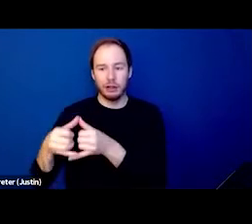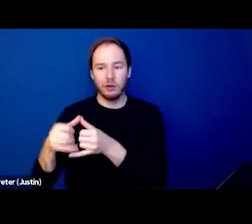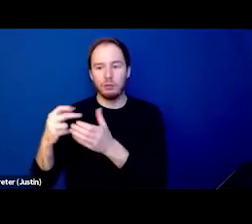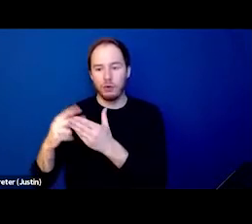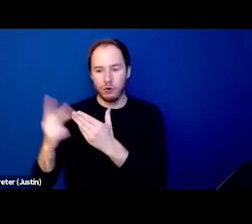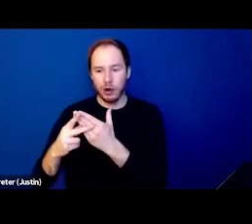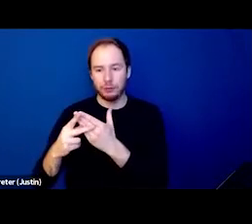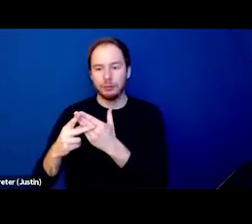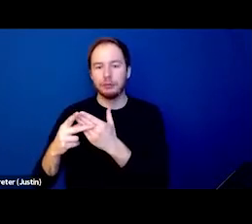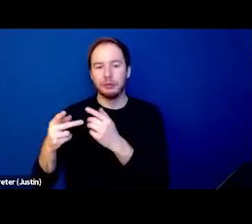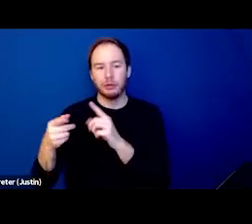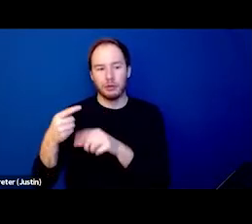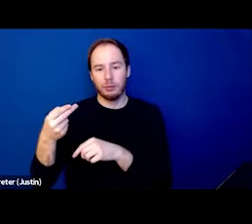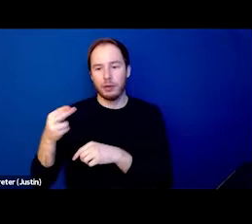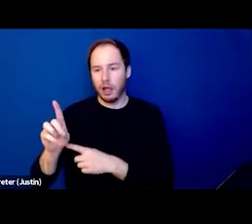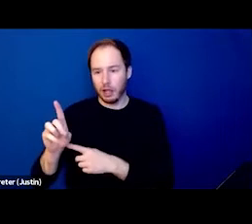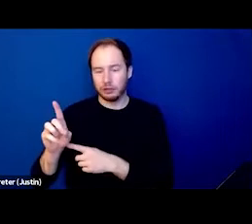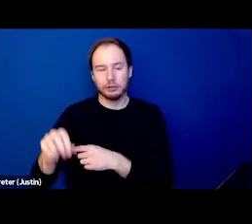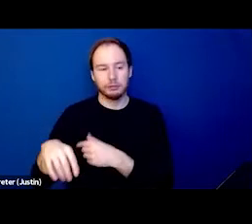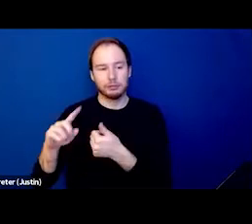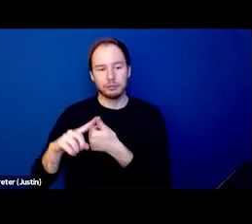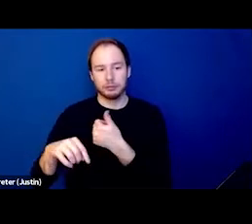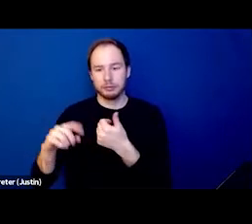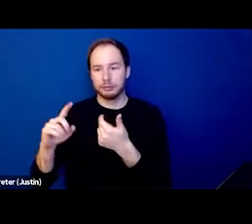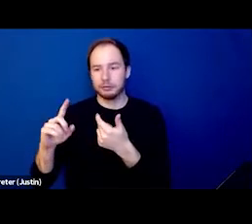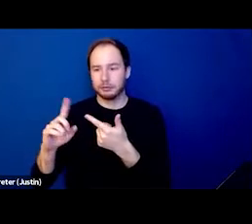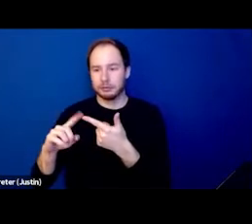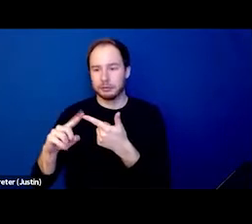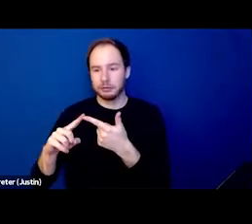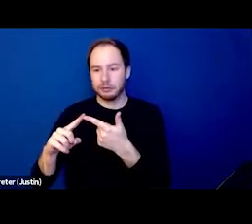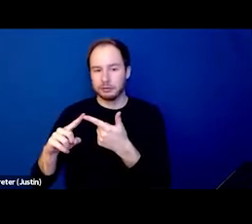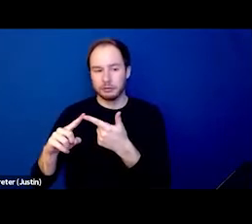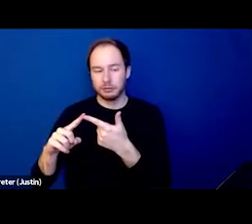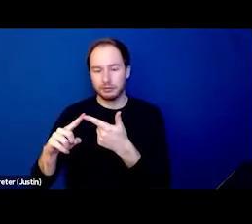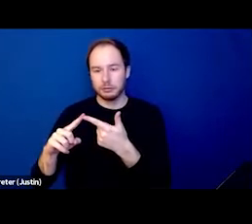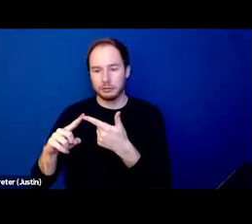(Kim clearing throat) by HUD or serve separately by the tribe.